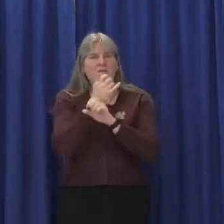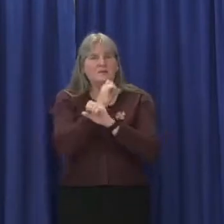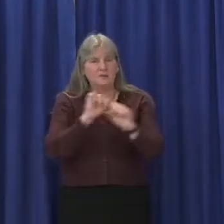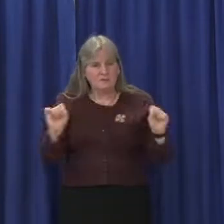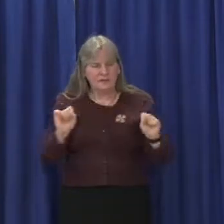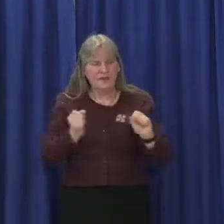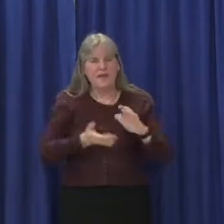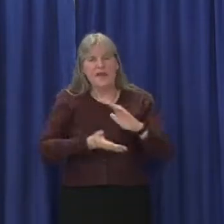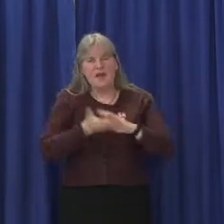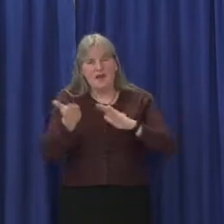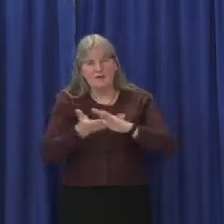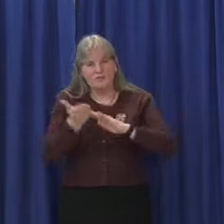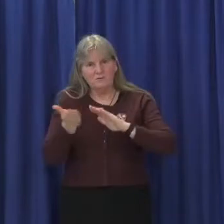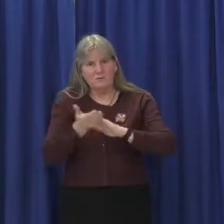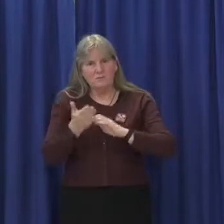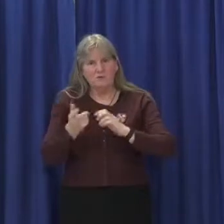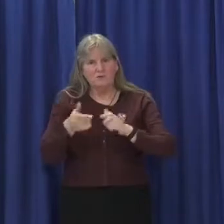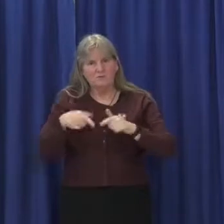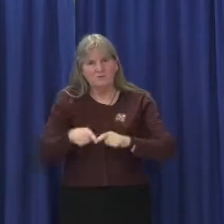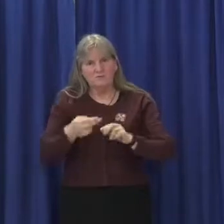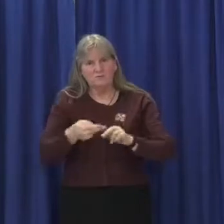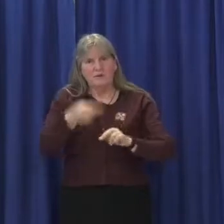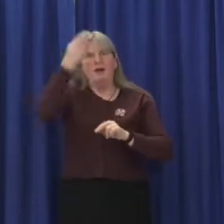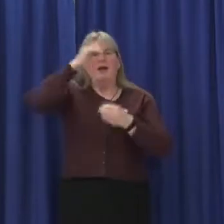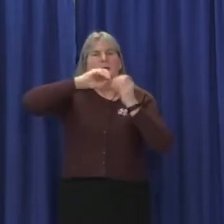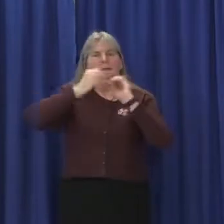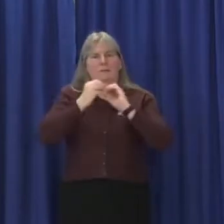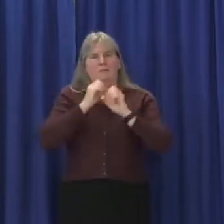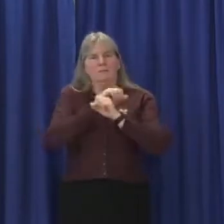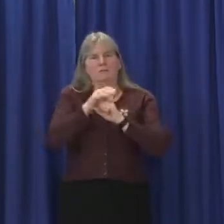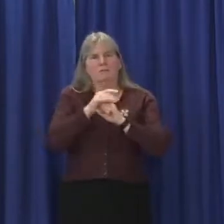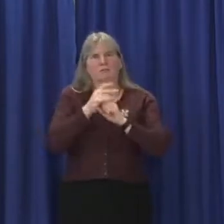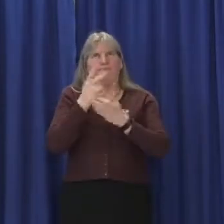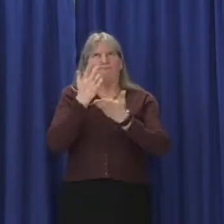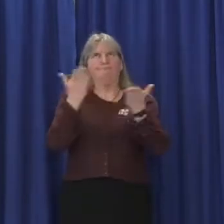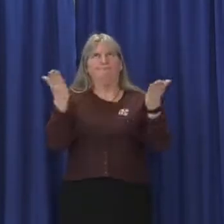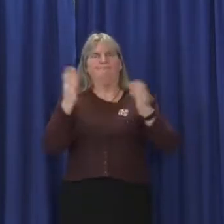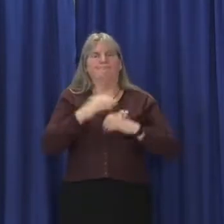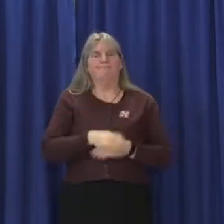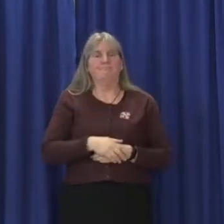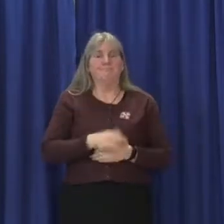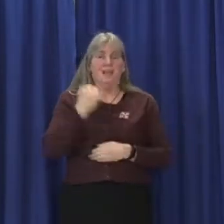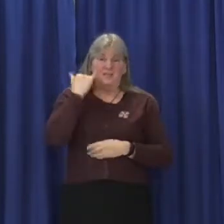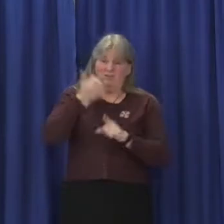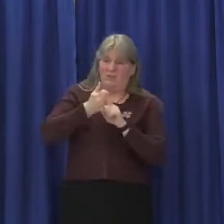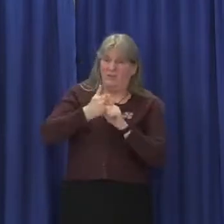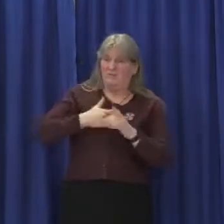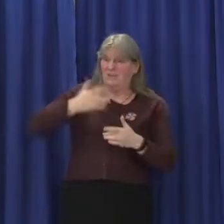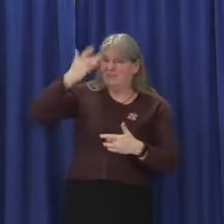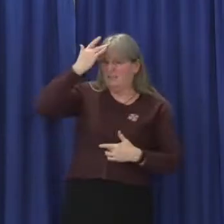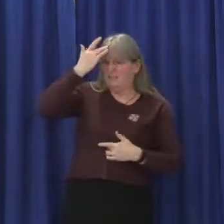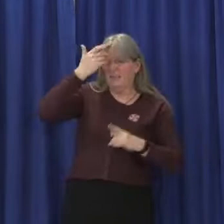of COVID-19. When you are sick, it is important to physically isolate, while staying